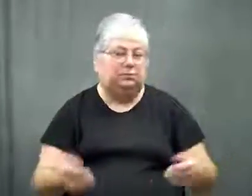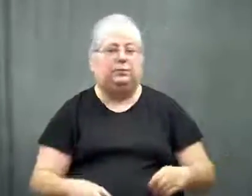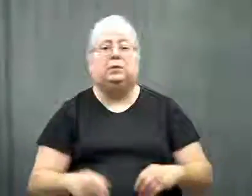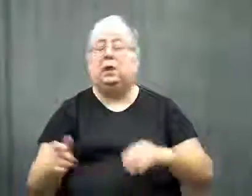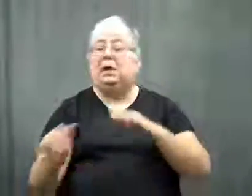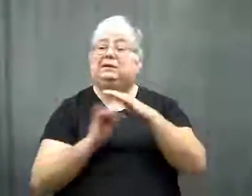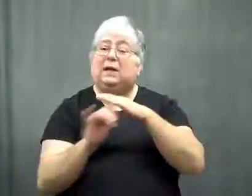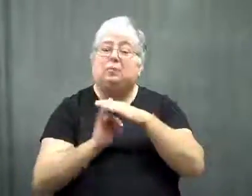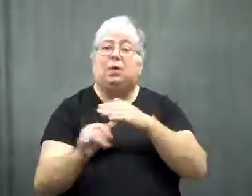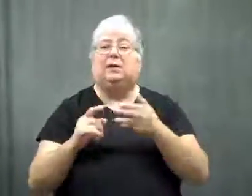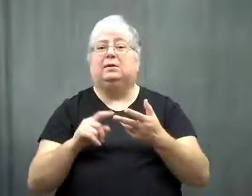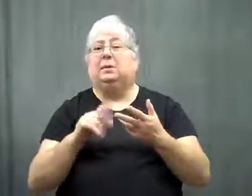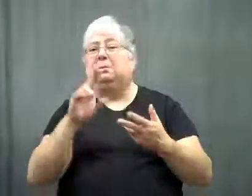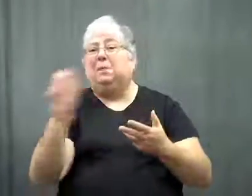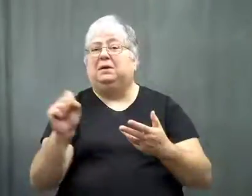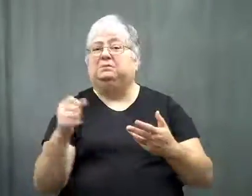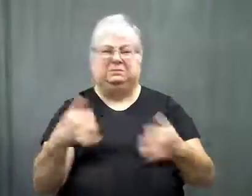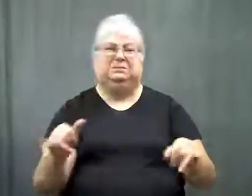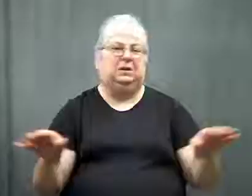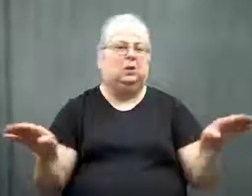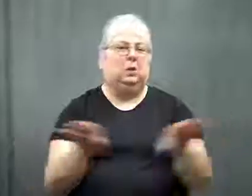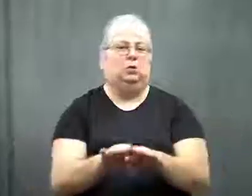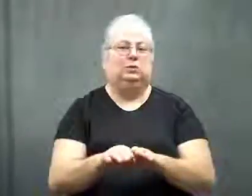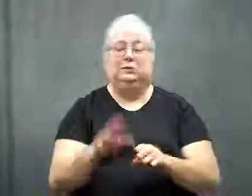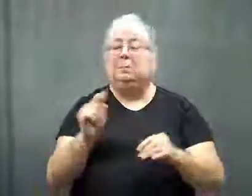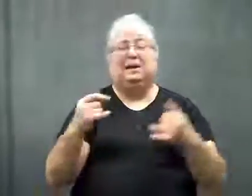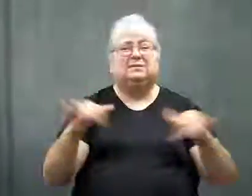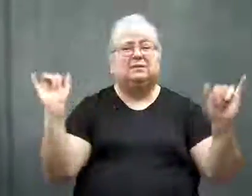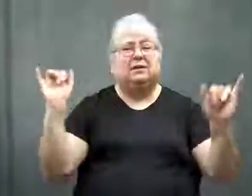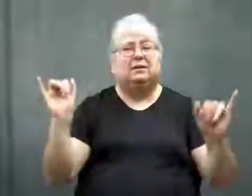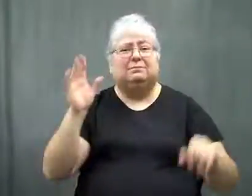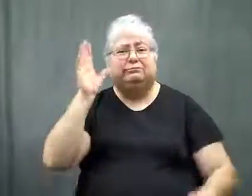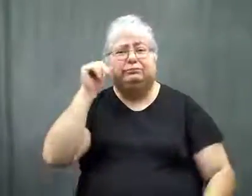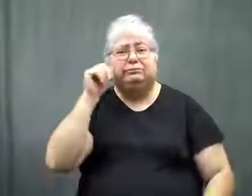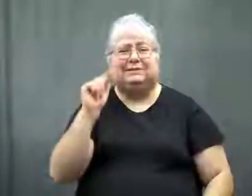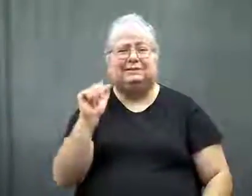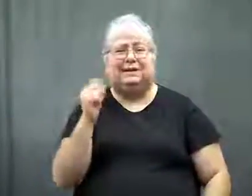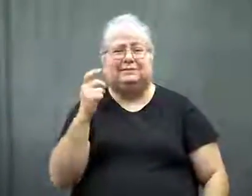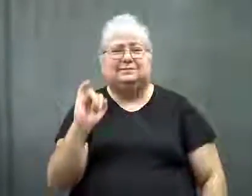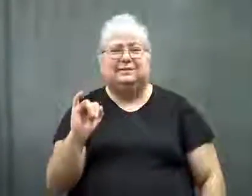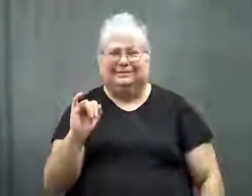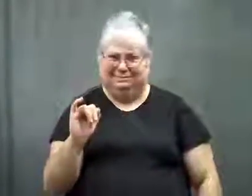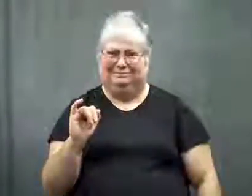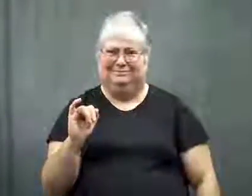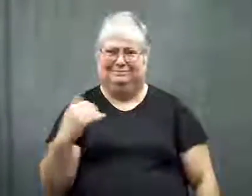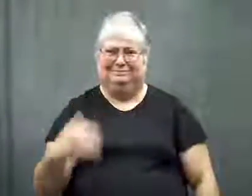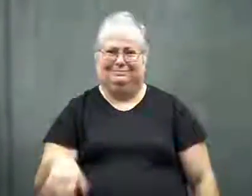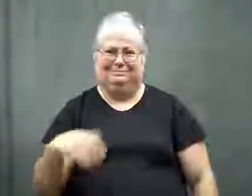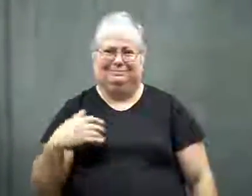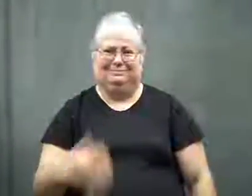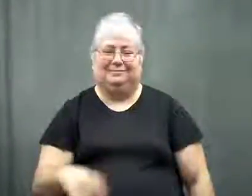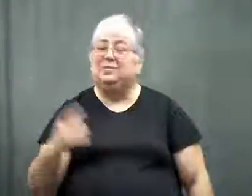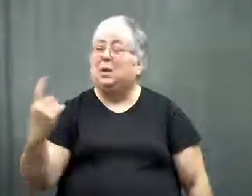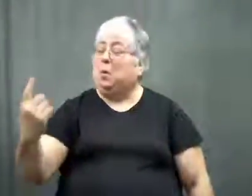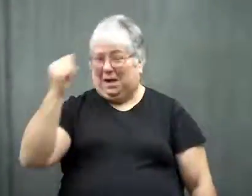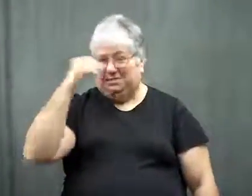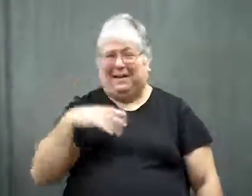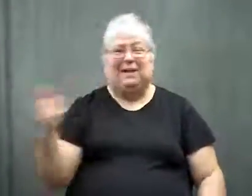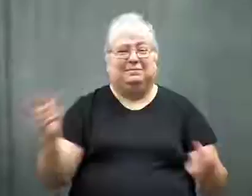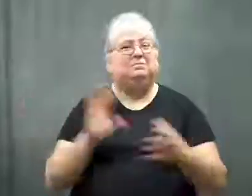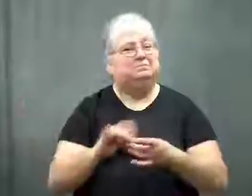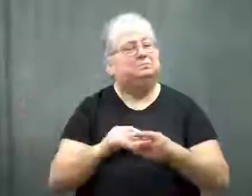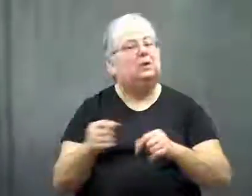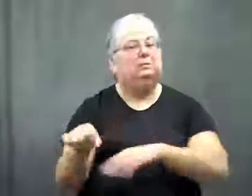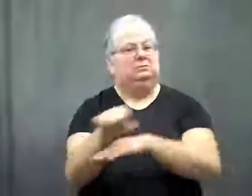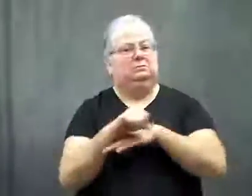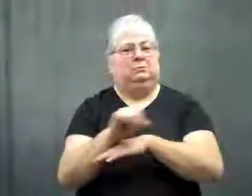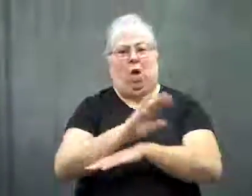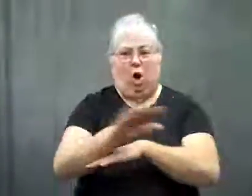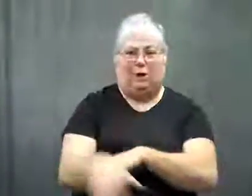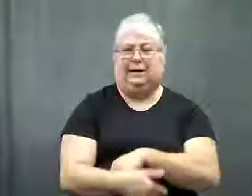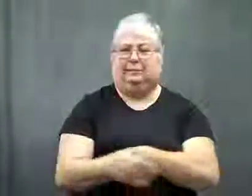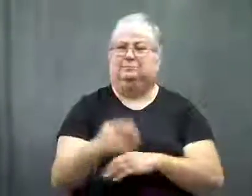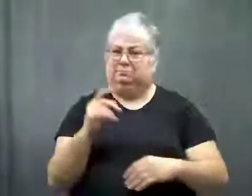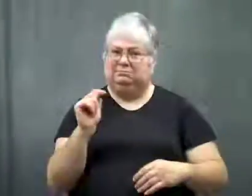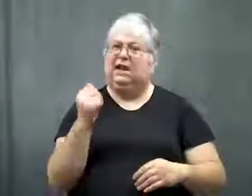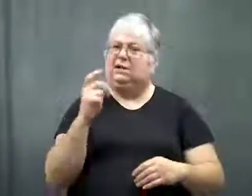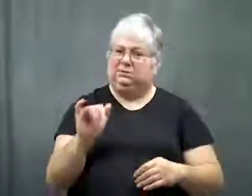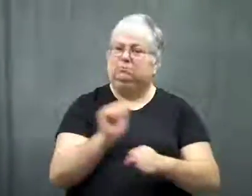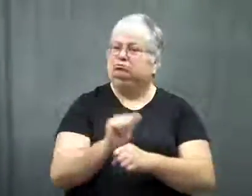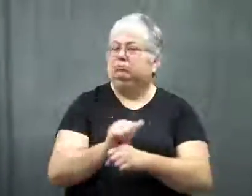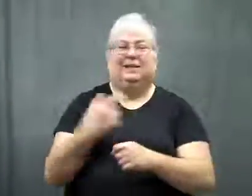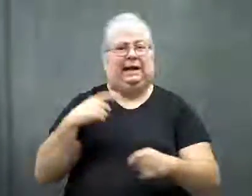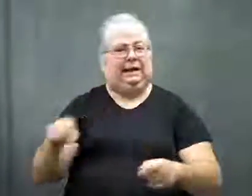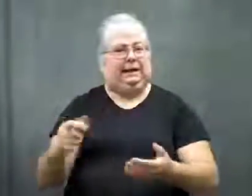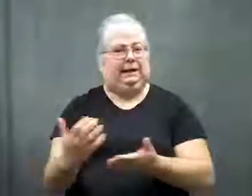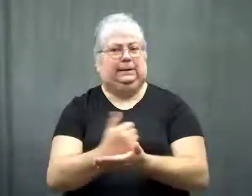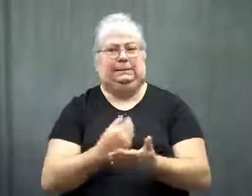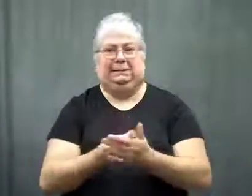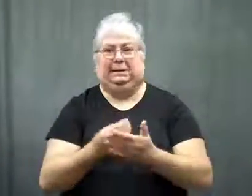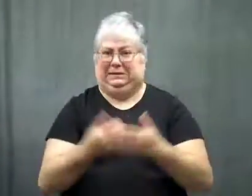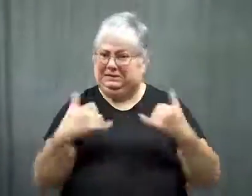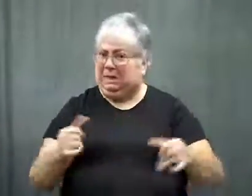Public transportation was shut down, but taxis were still running.